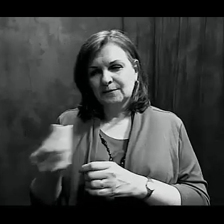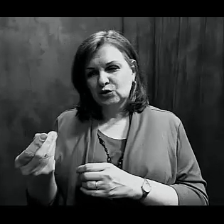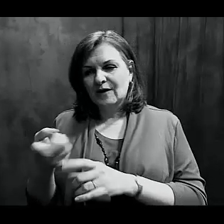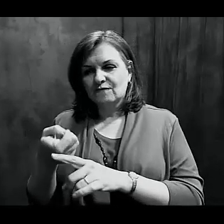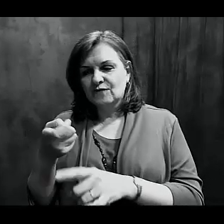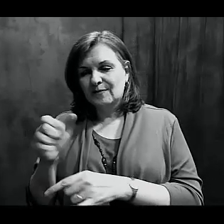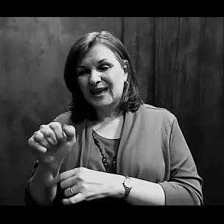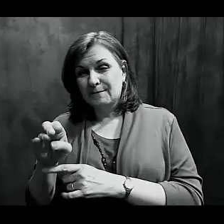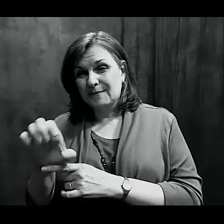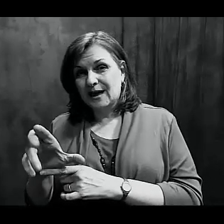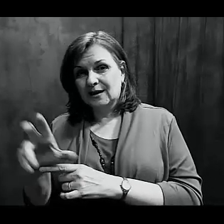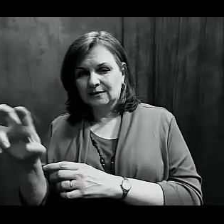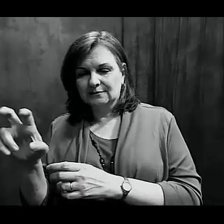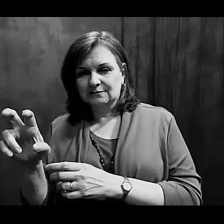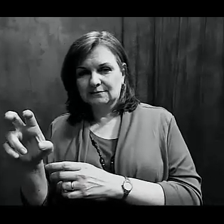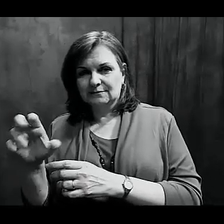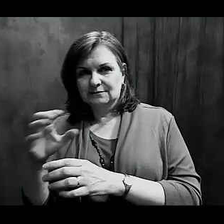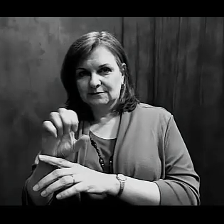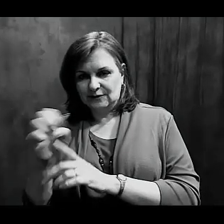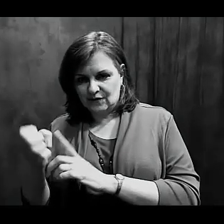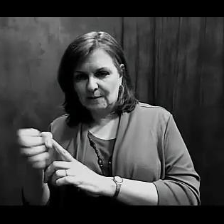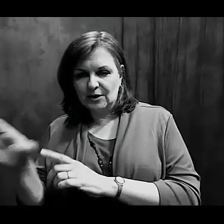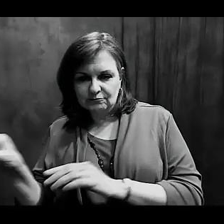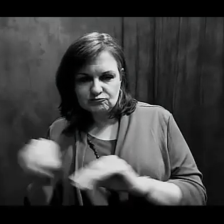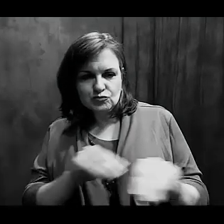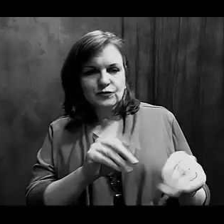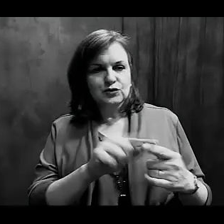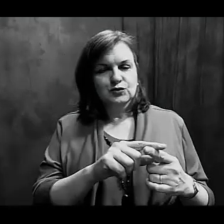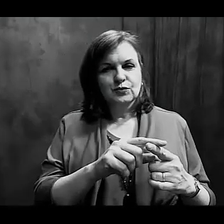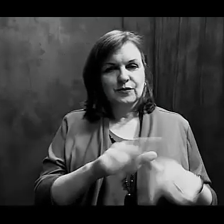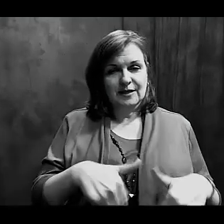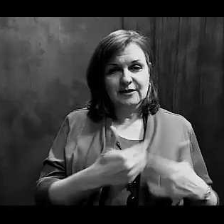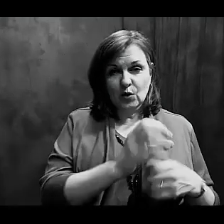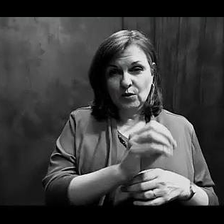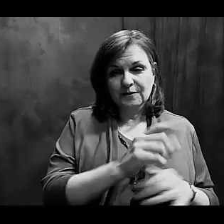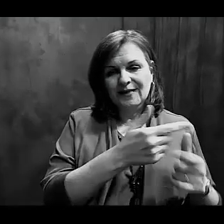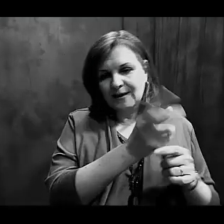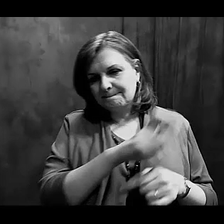and back again so it really is all about natural recycling